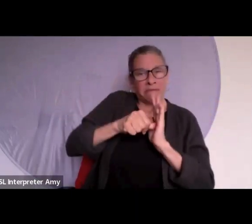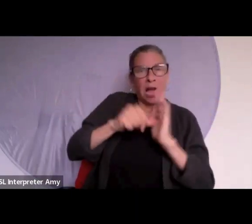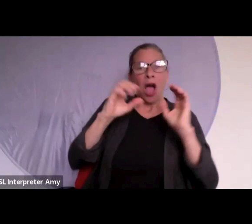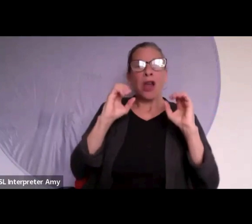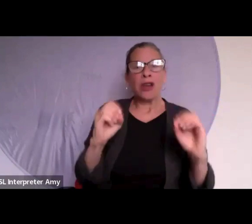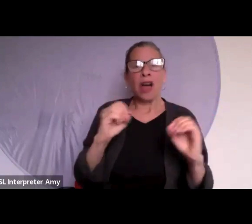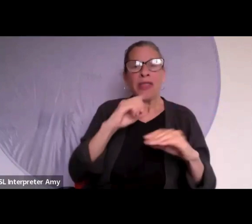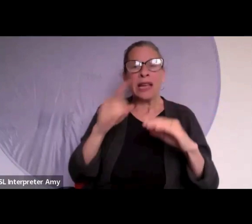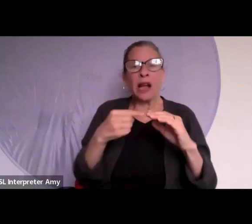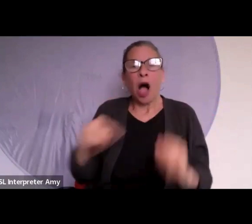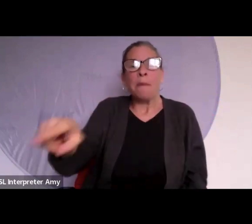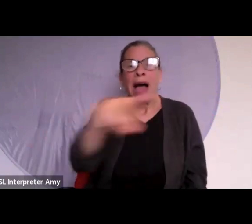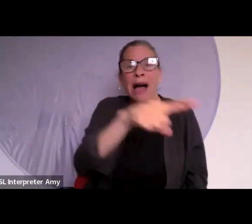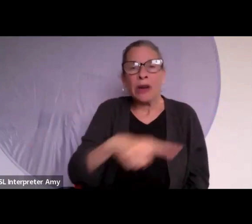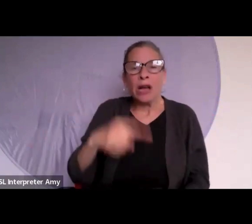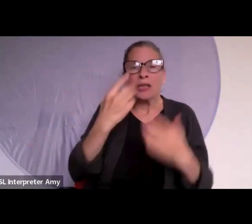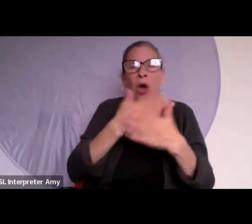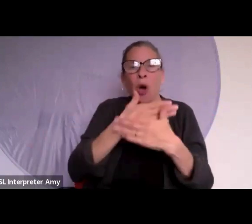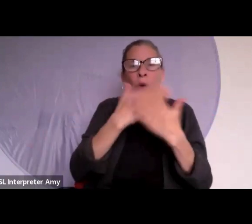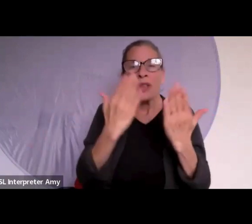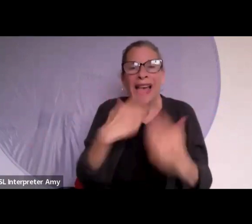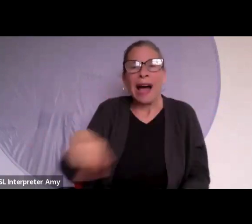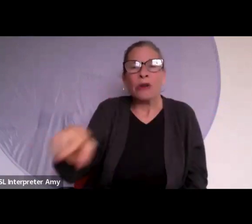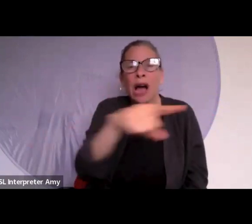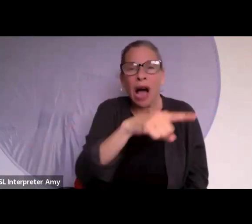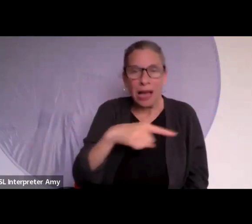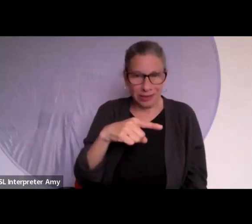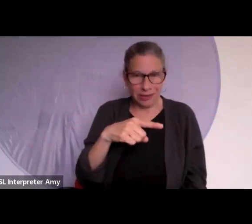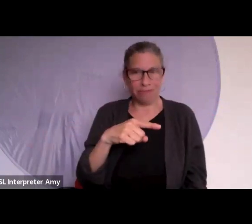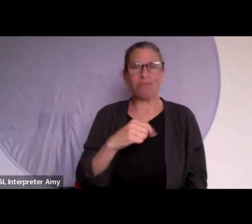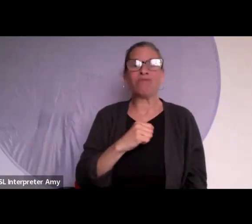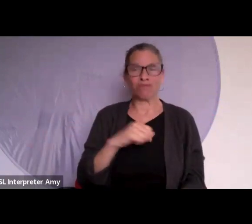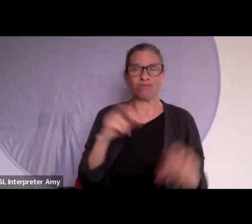that quote to Lawrence Carter Long. And by the way, he then